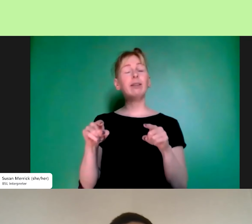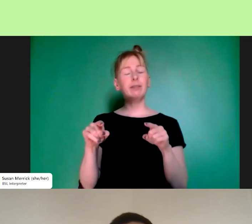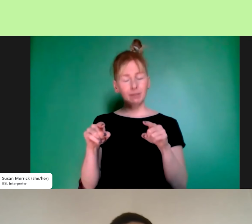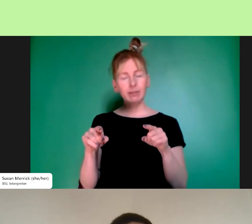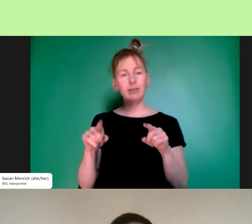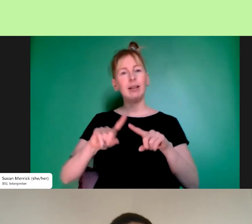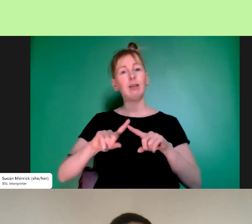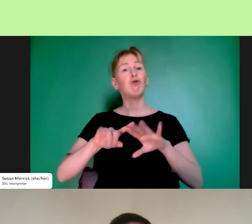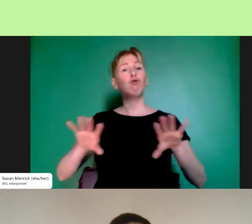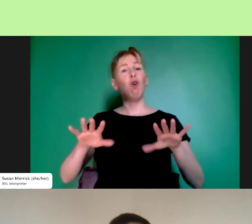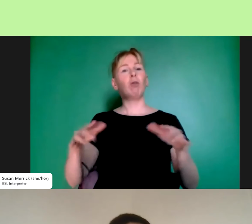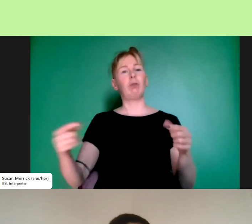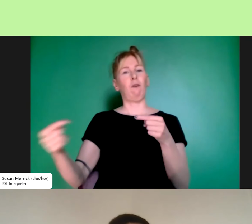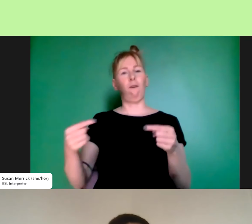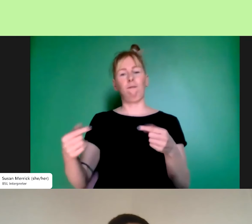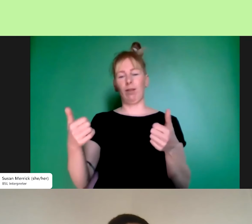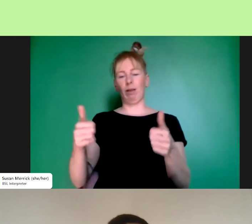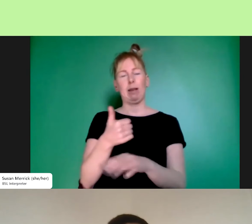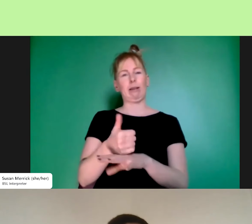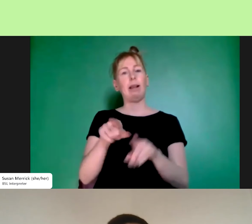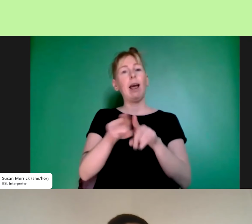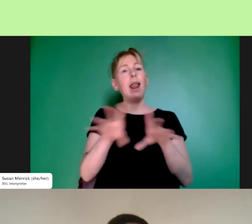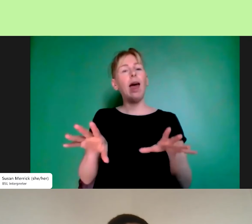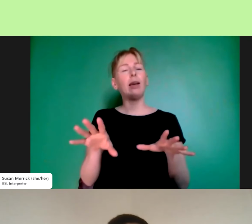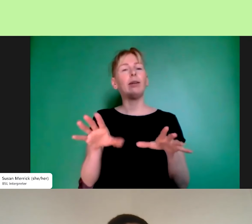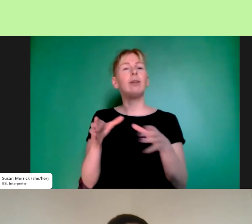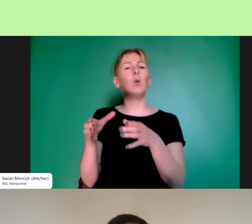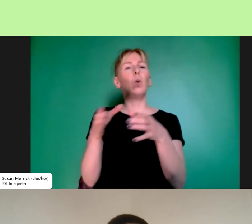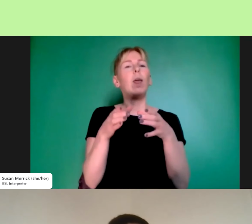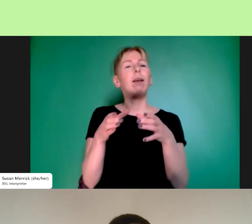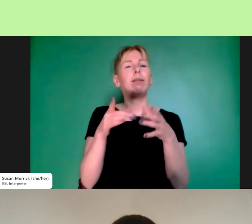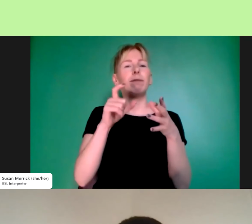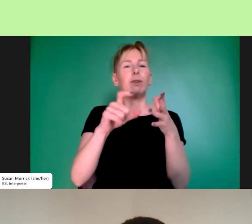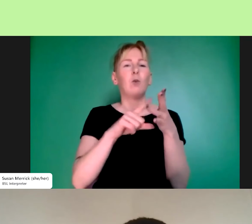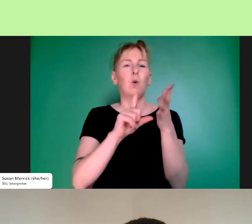is a gathering of people that have either shared vision, but different perspectives of how